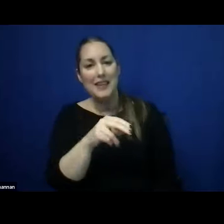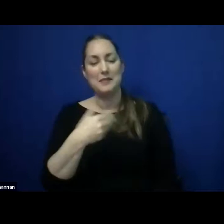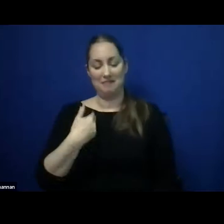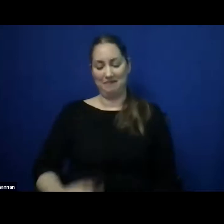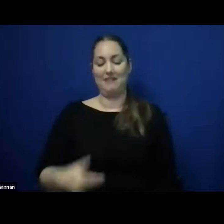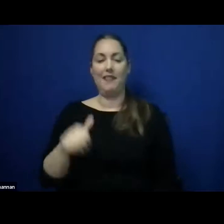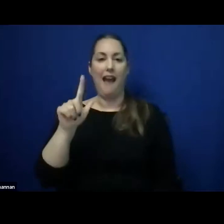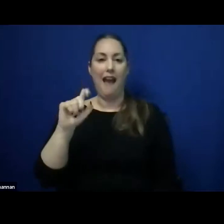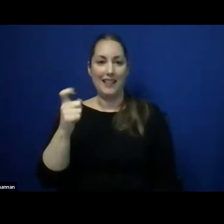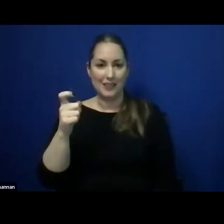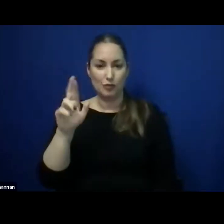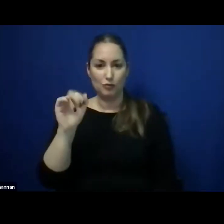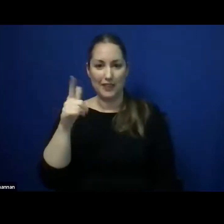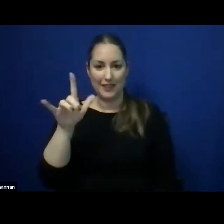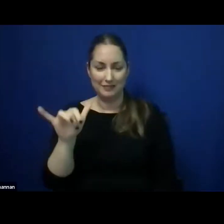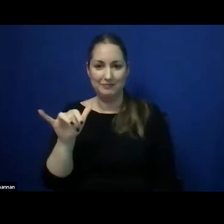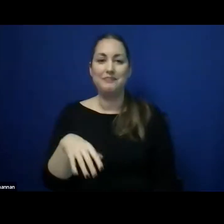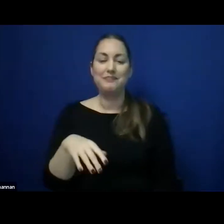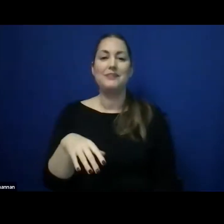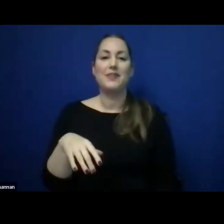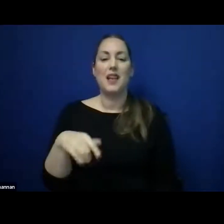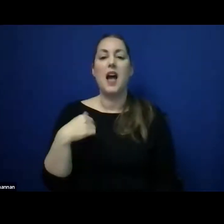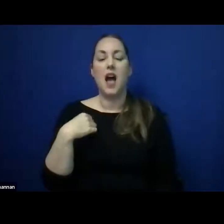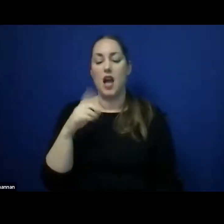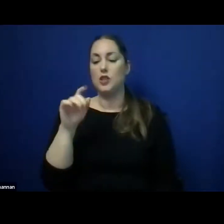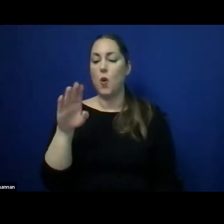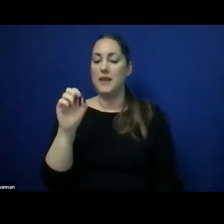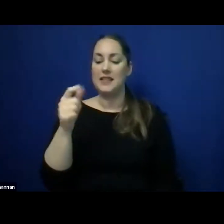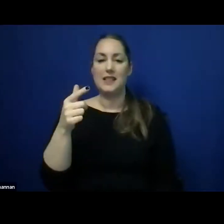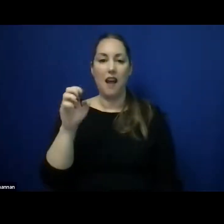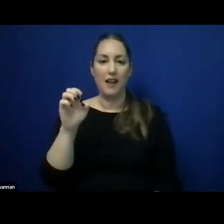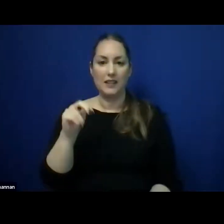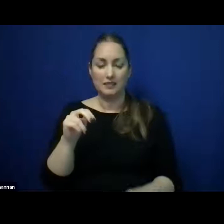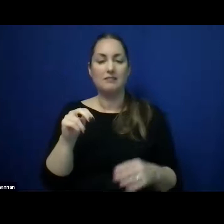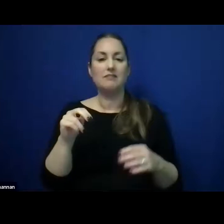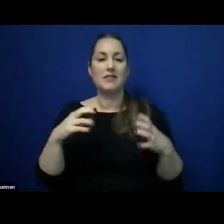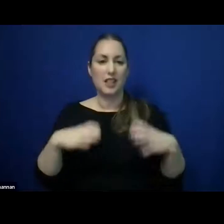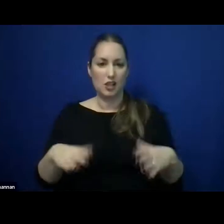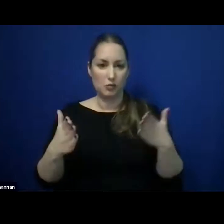I'm the Adobe Sign Customer Success Manager for the Foundation of California Community